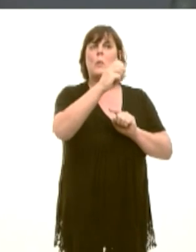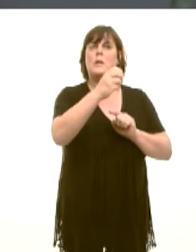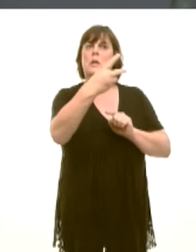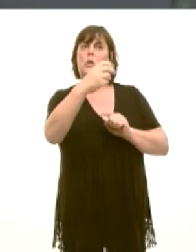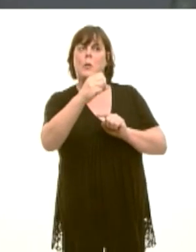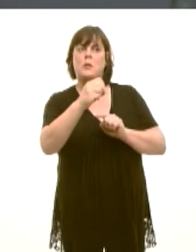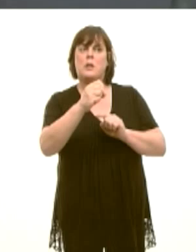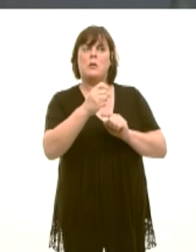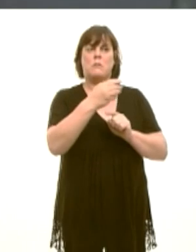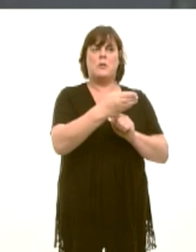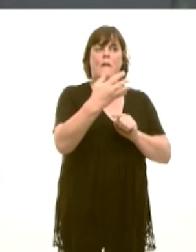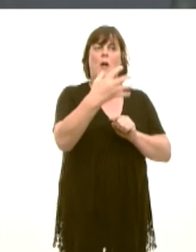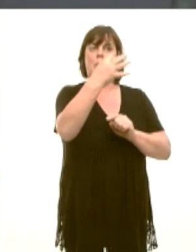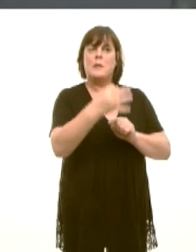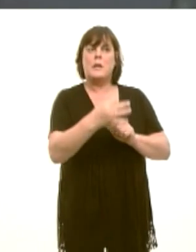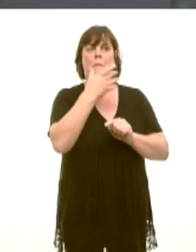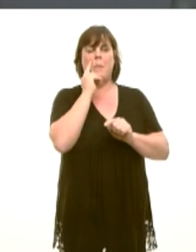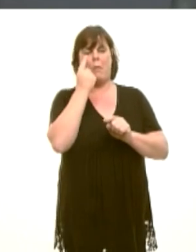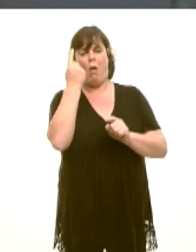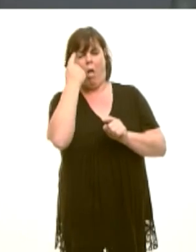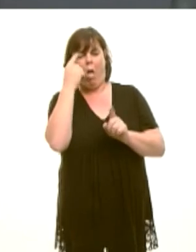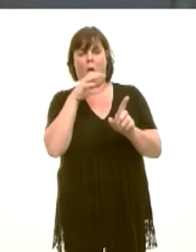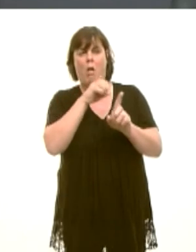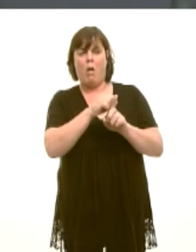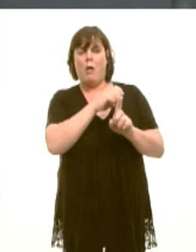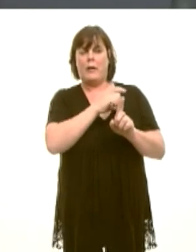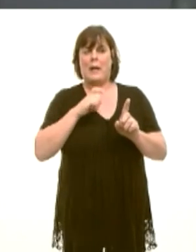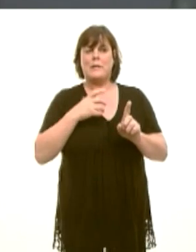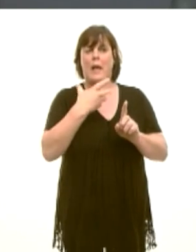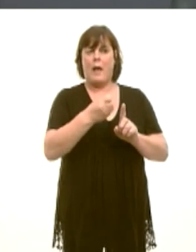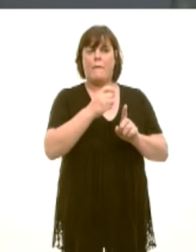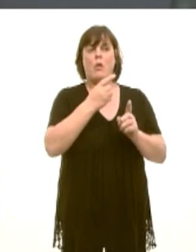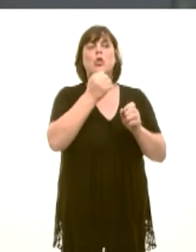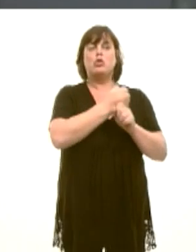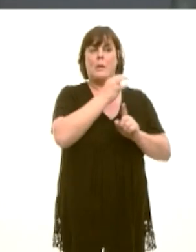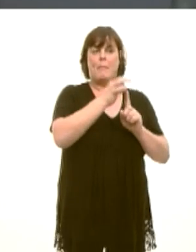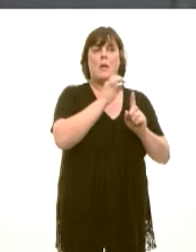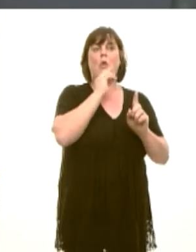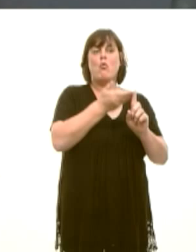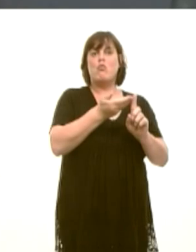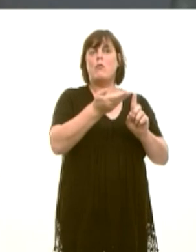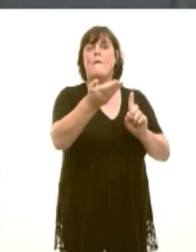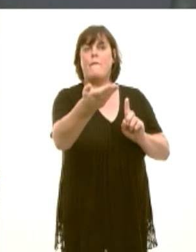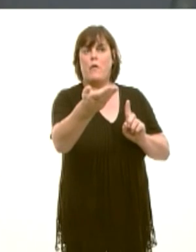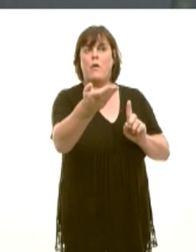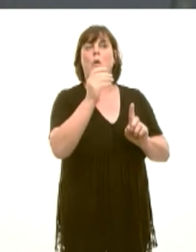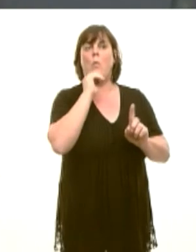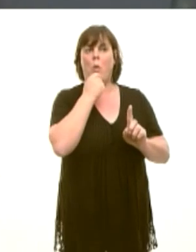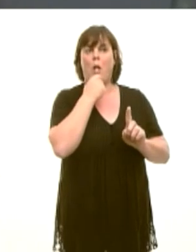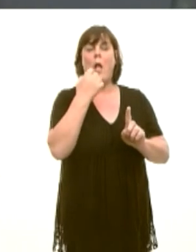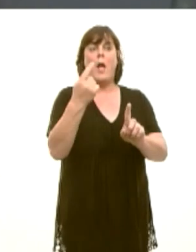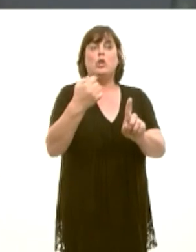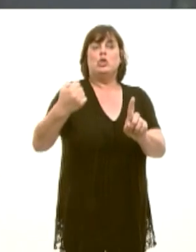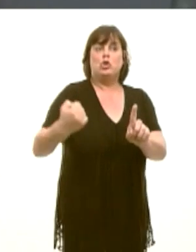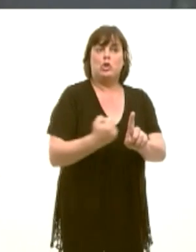suspected cancer will be referred by a GP and should receive a diagnosis or an all-clear